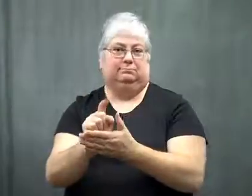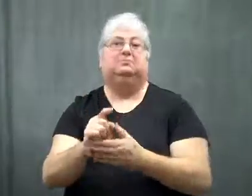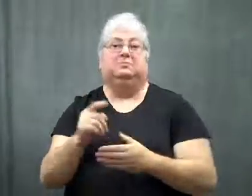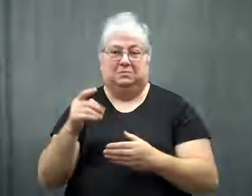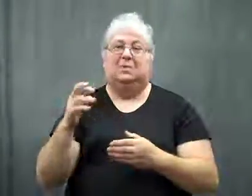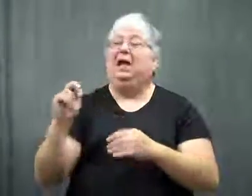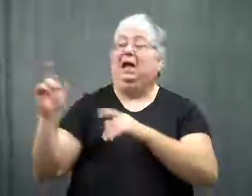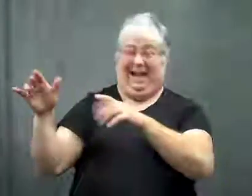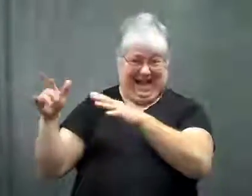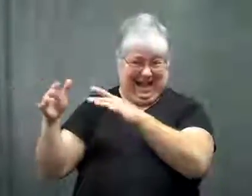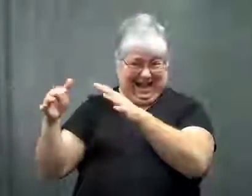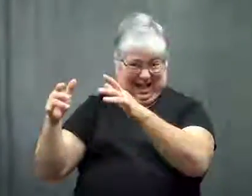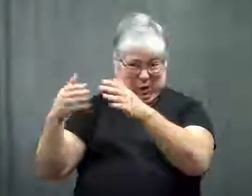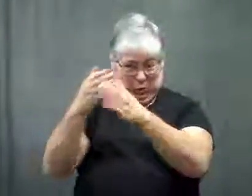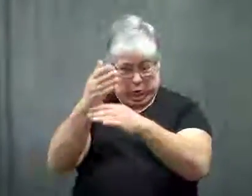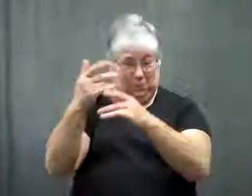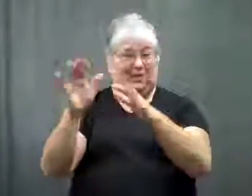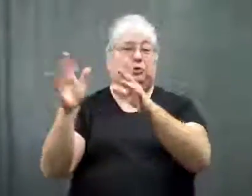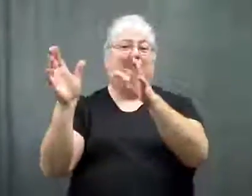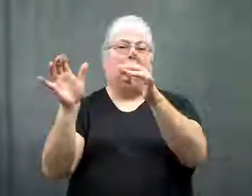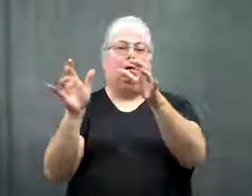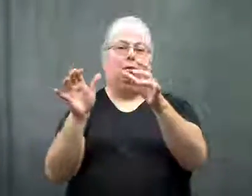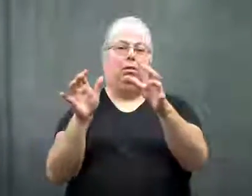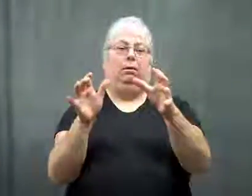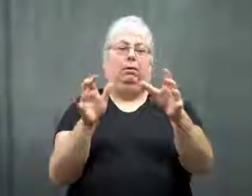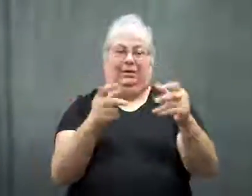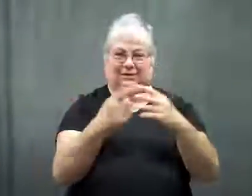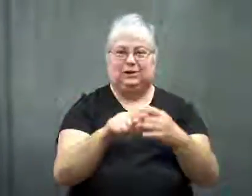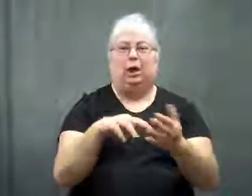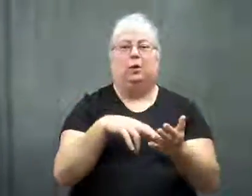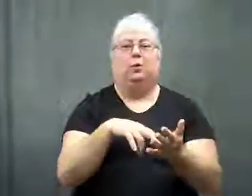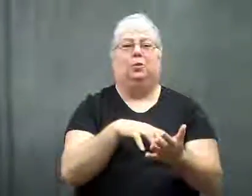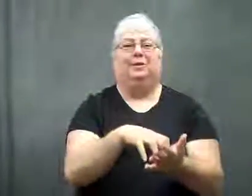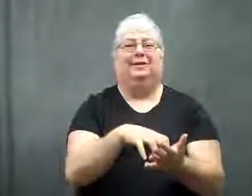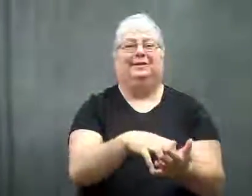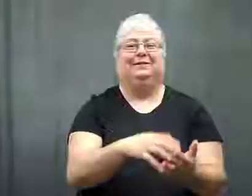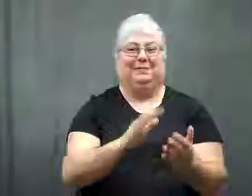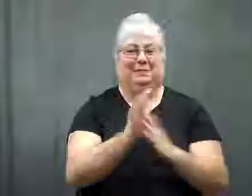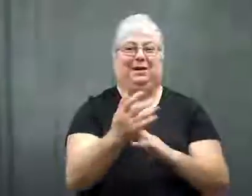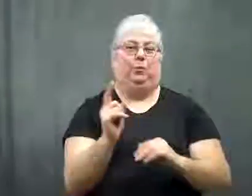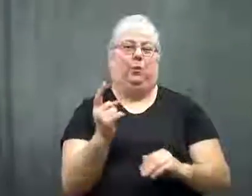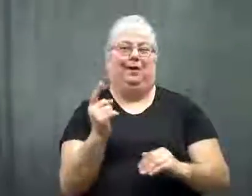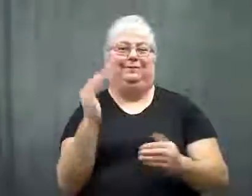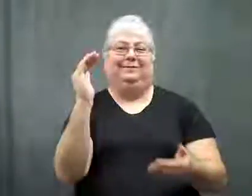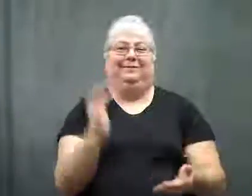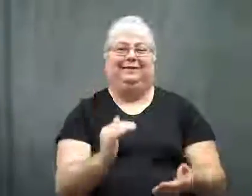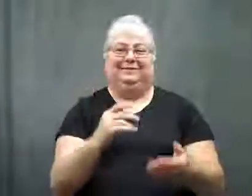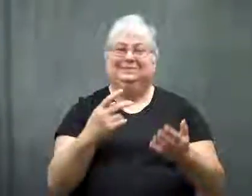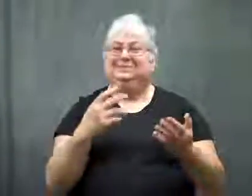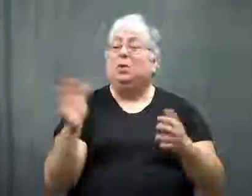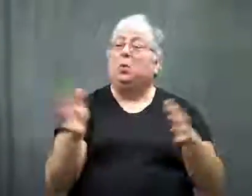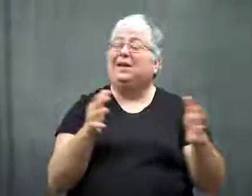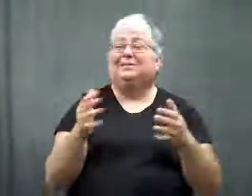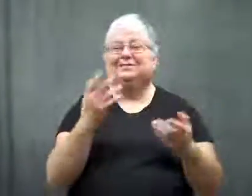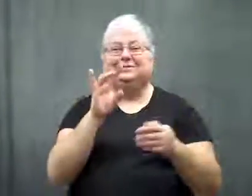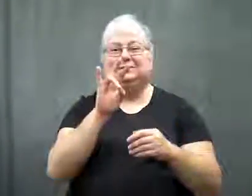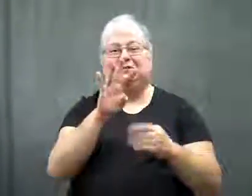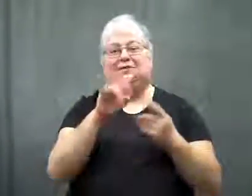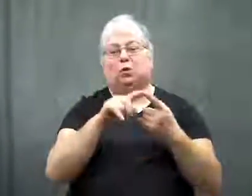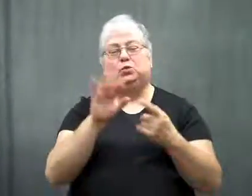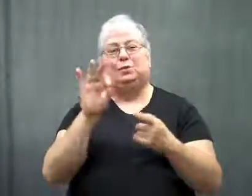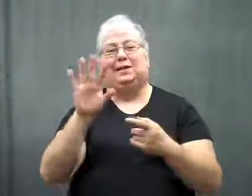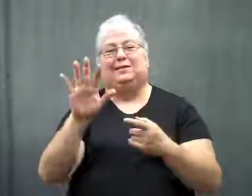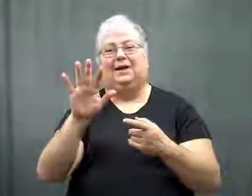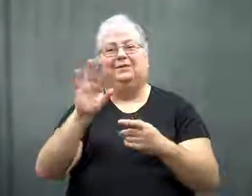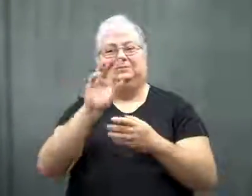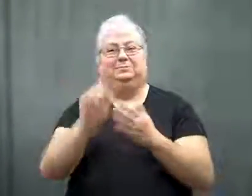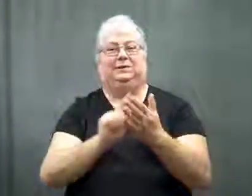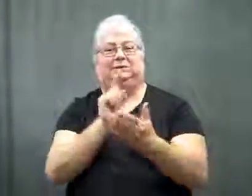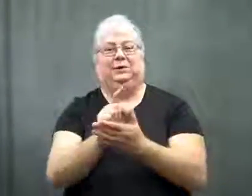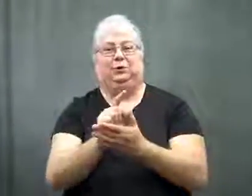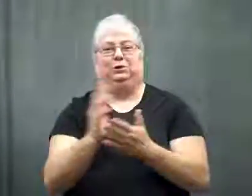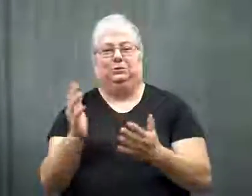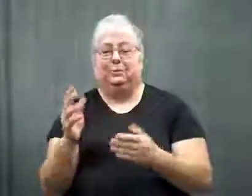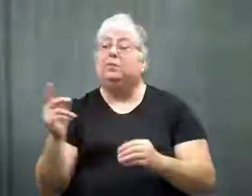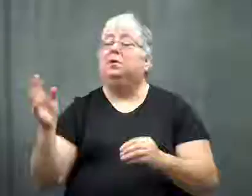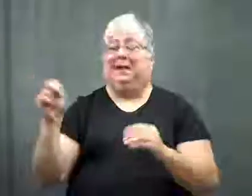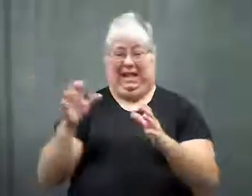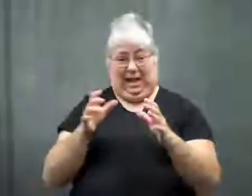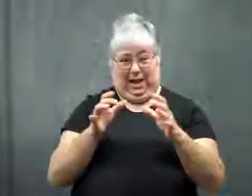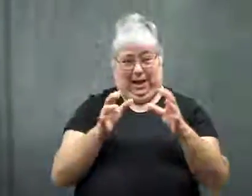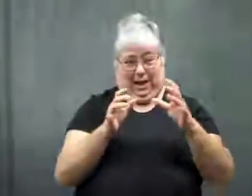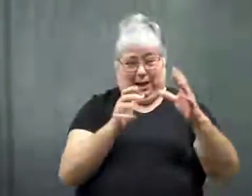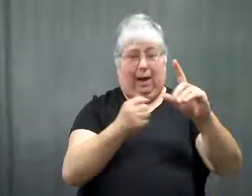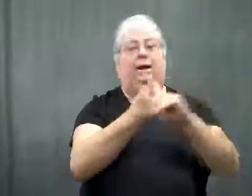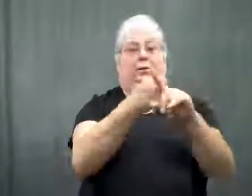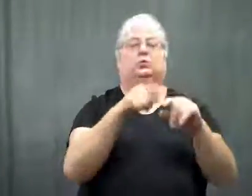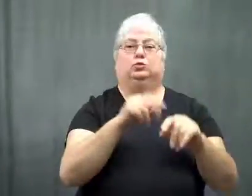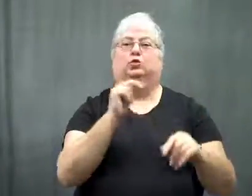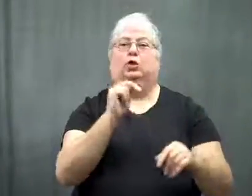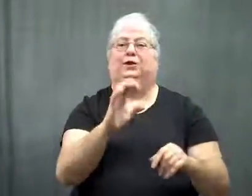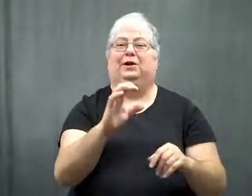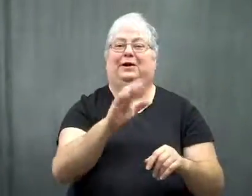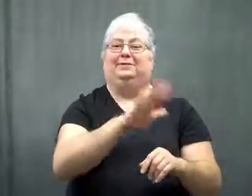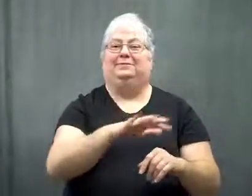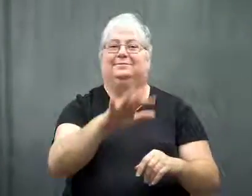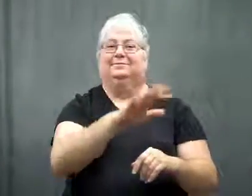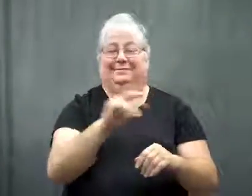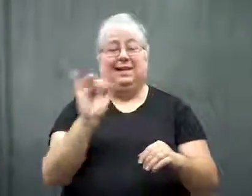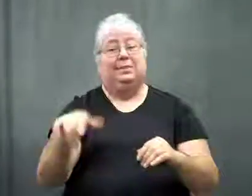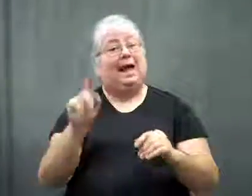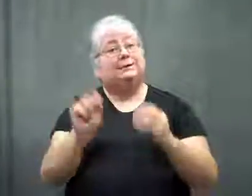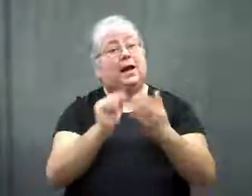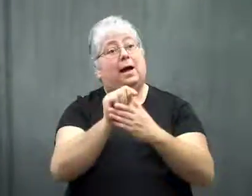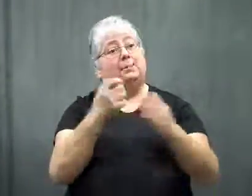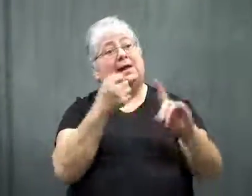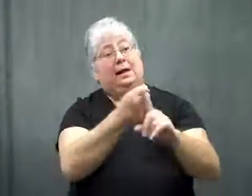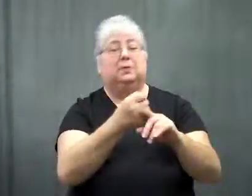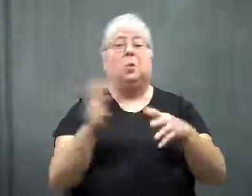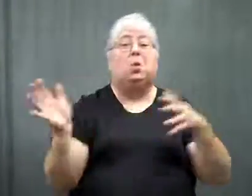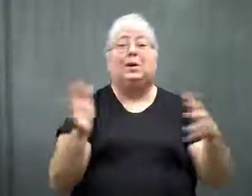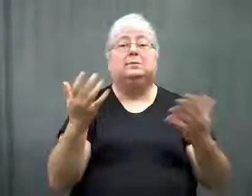Then as it went through, it lost strength, dropping to a category 1, with 74 - 95 mph winds.